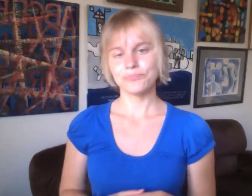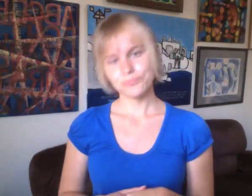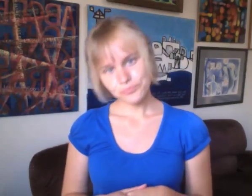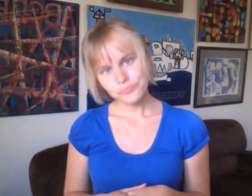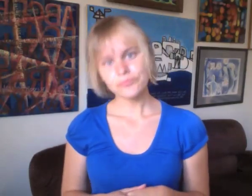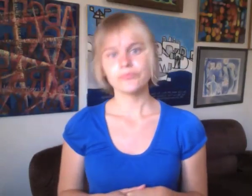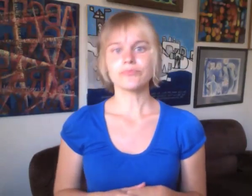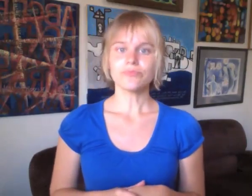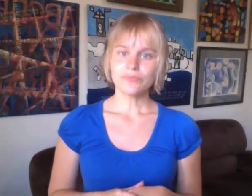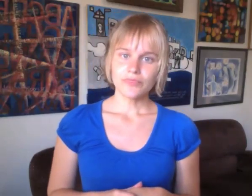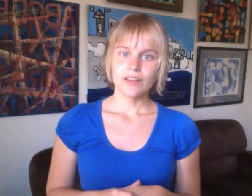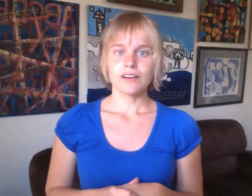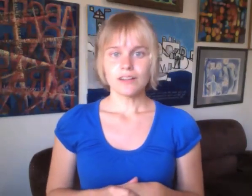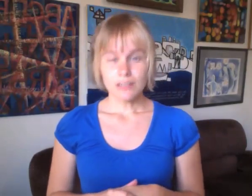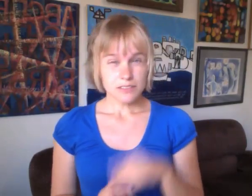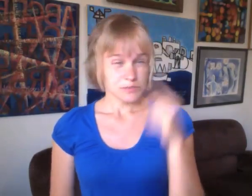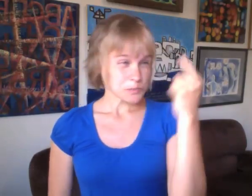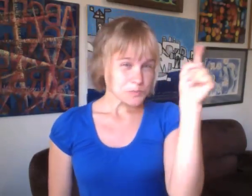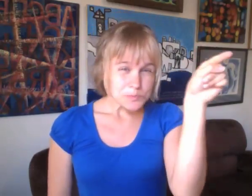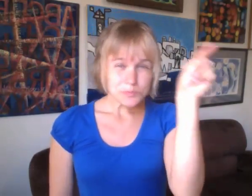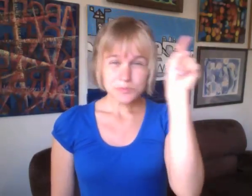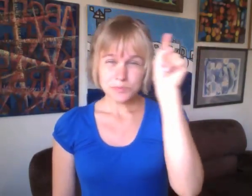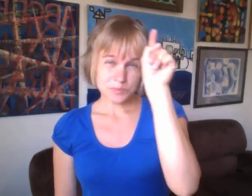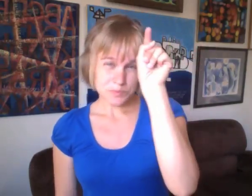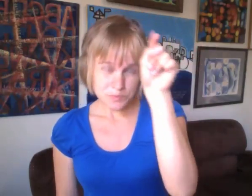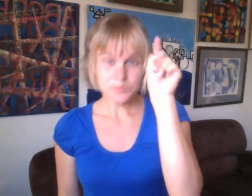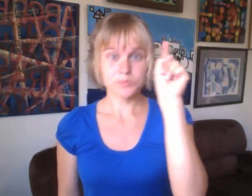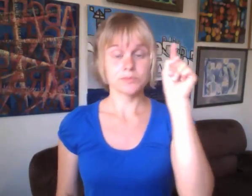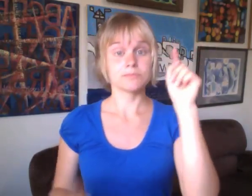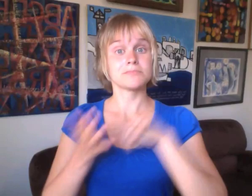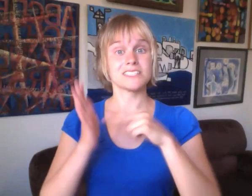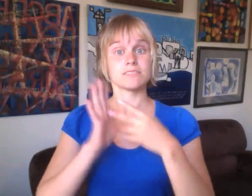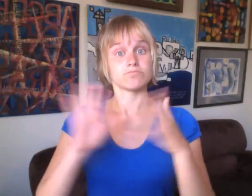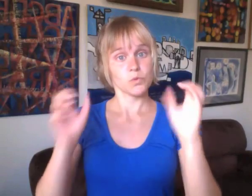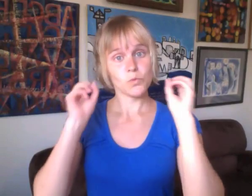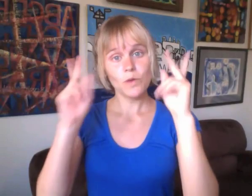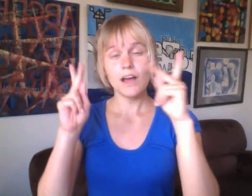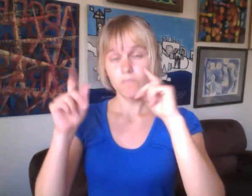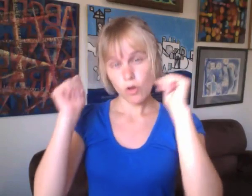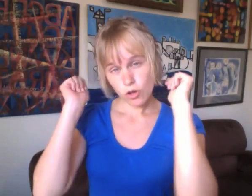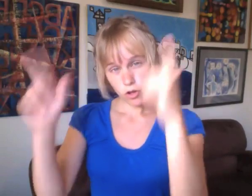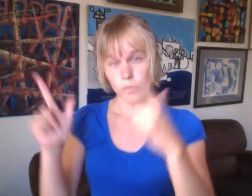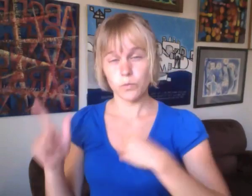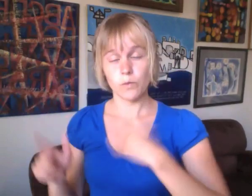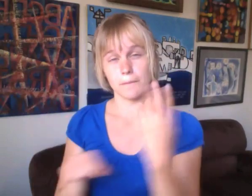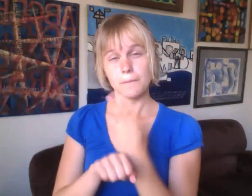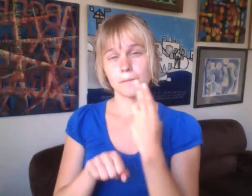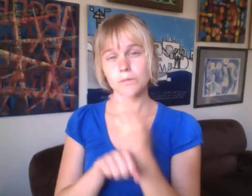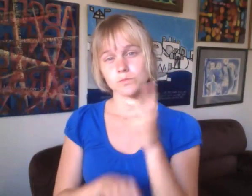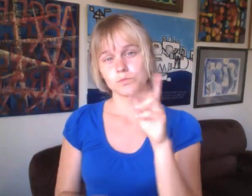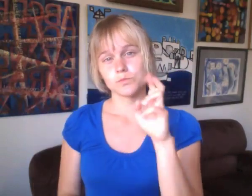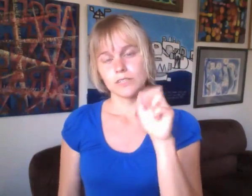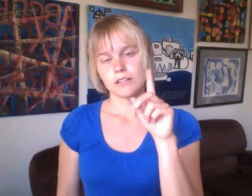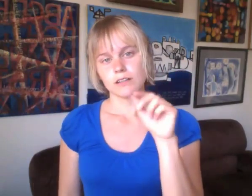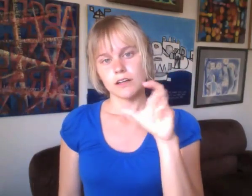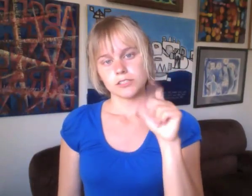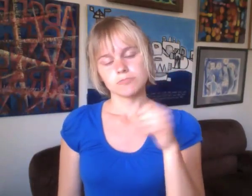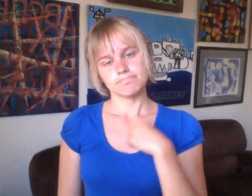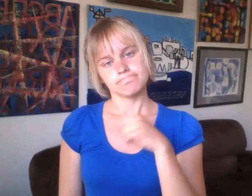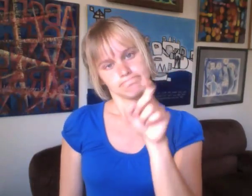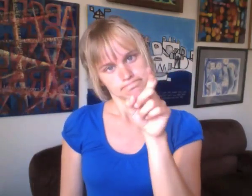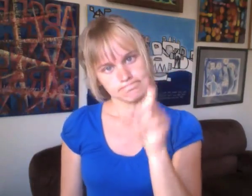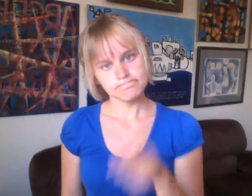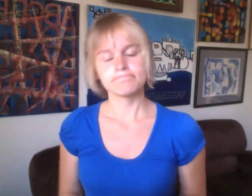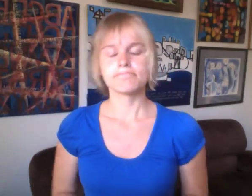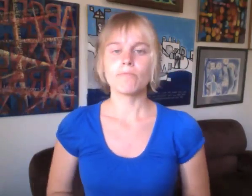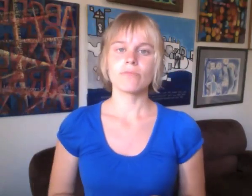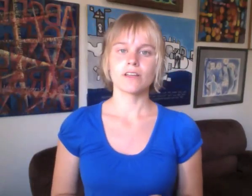Just because certain white people in the past used dreadlocks doesn't mean it is okay for all white people to have them now.